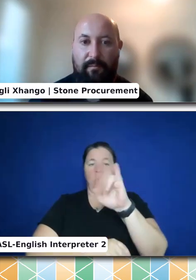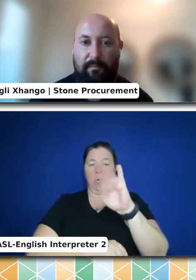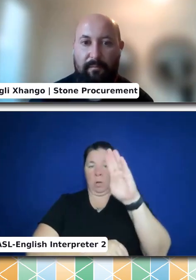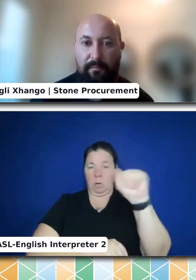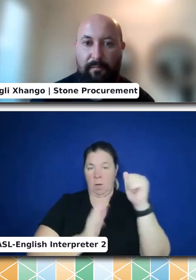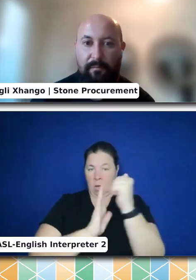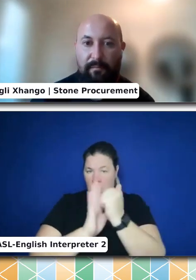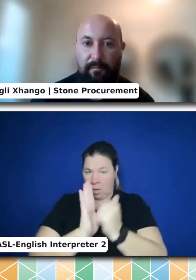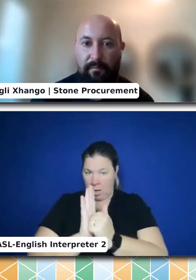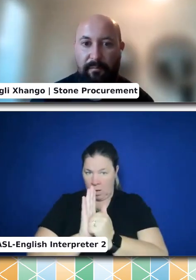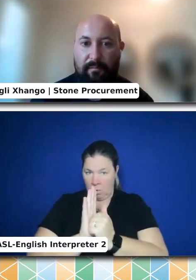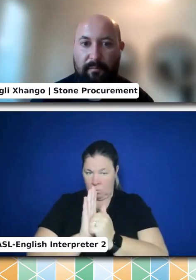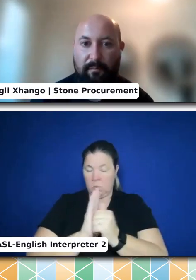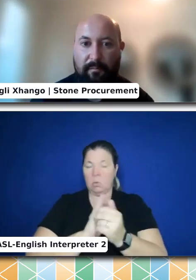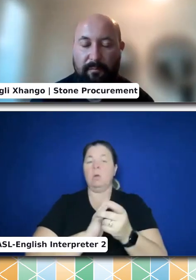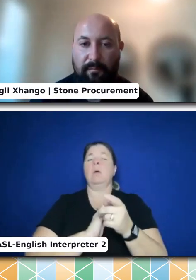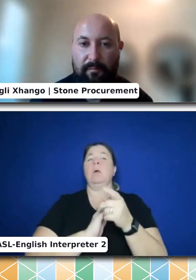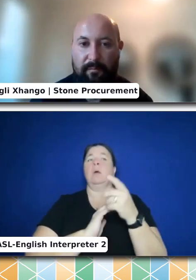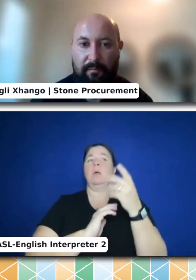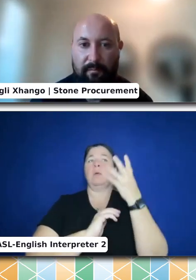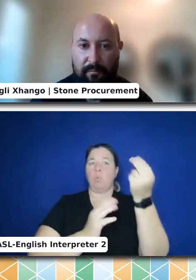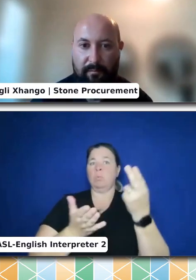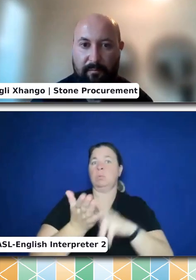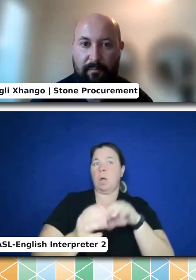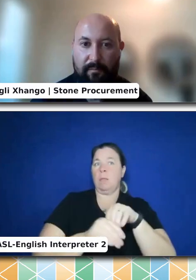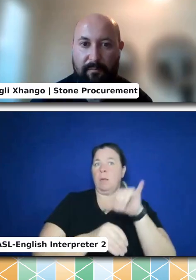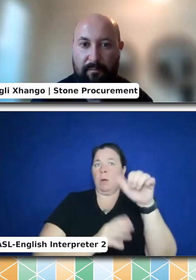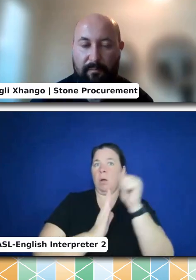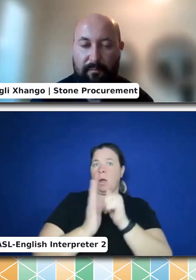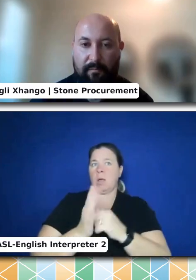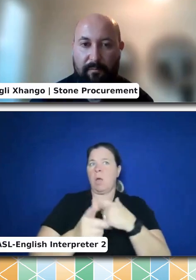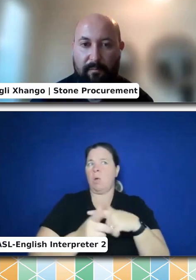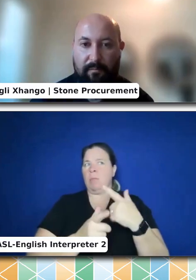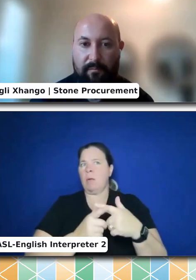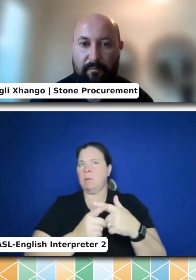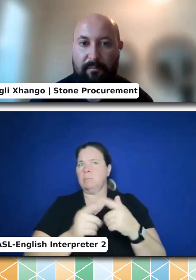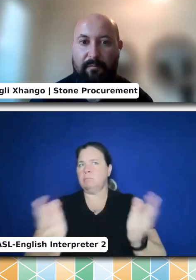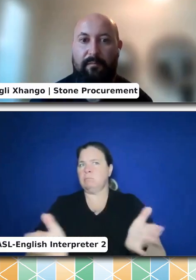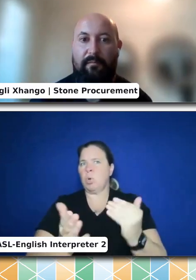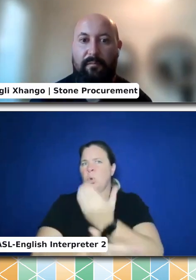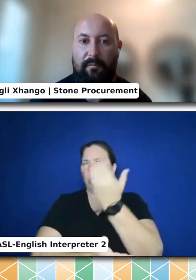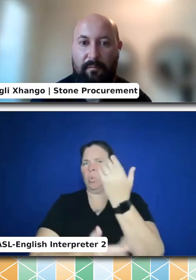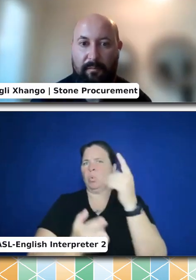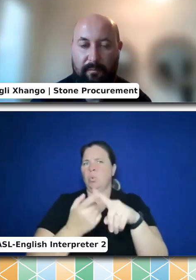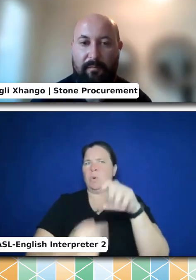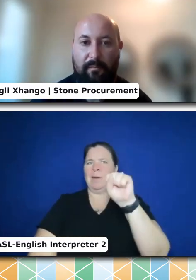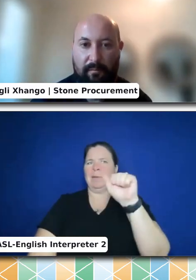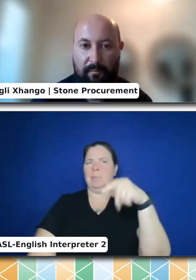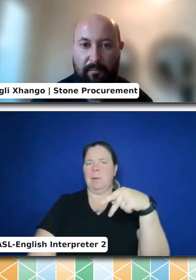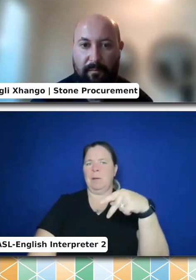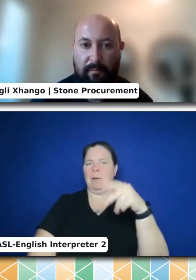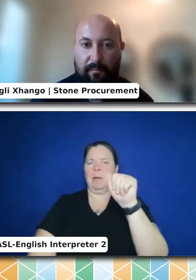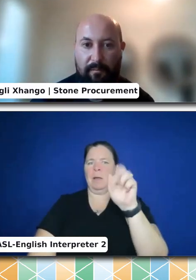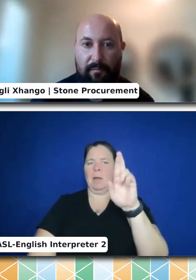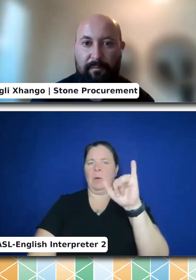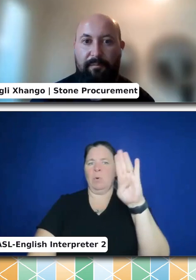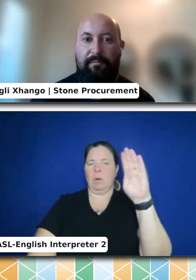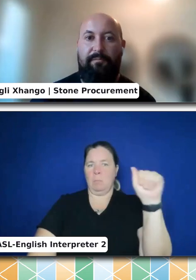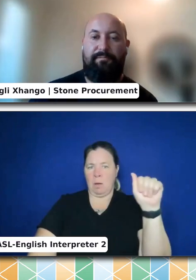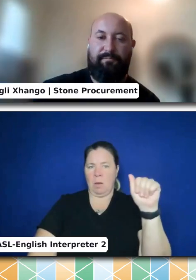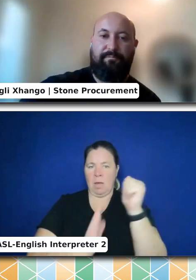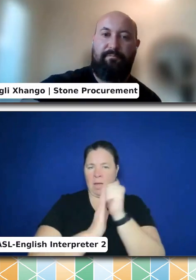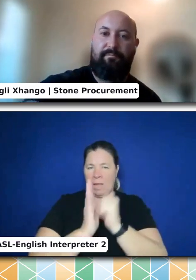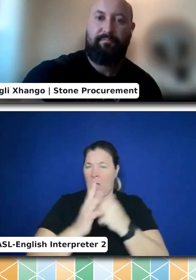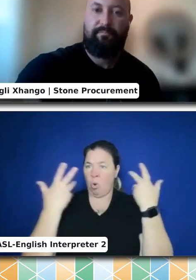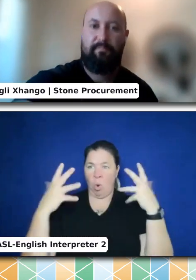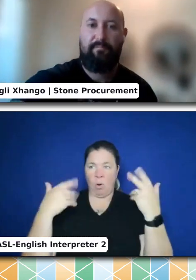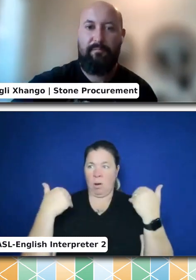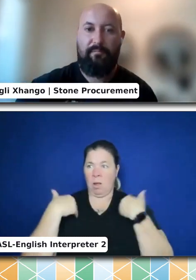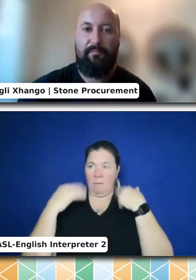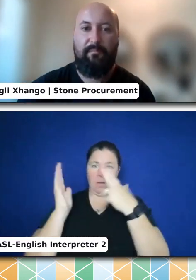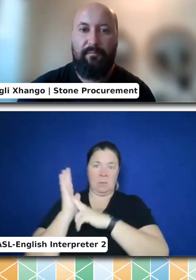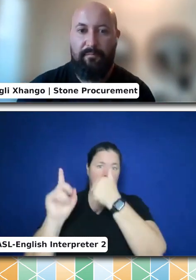Um, they've… gone to sign into their account and been prompted as new to.